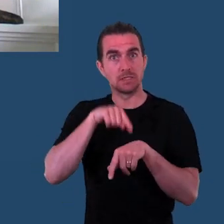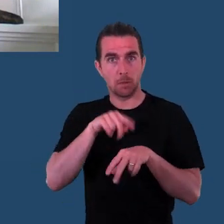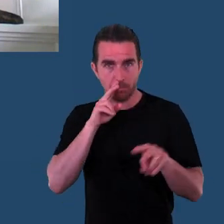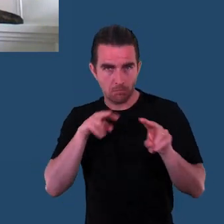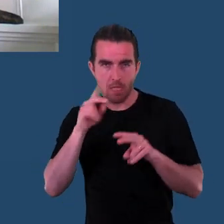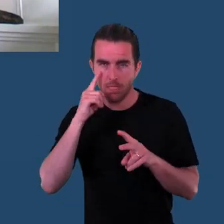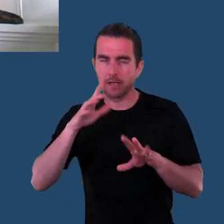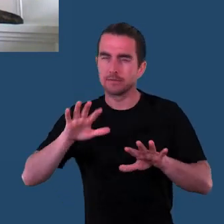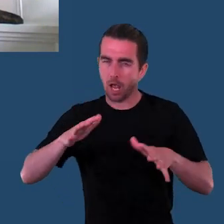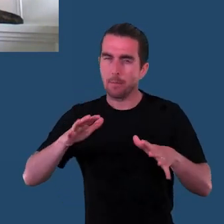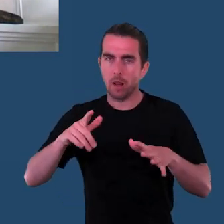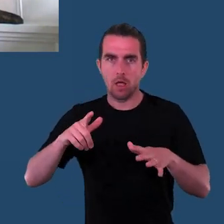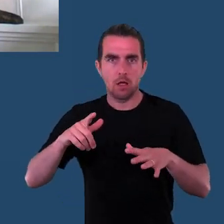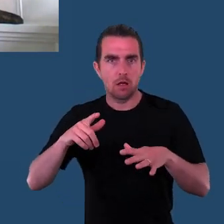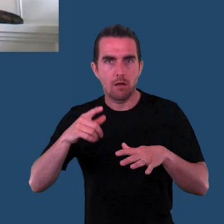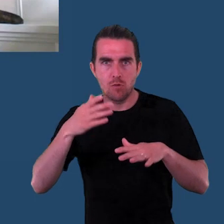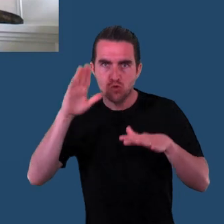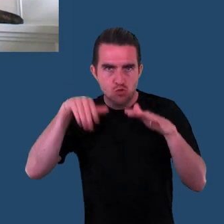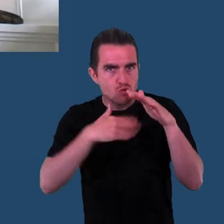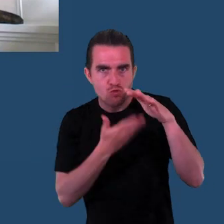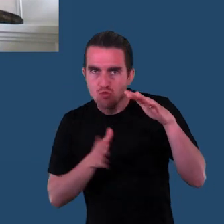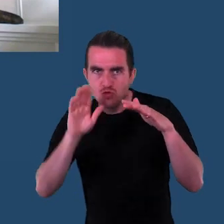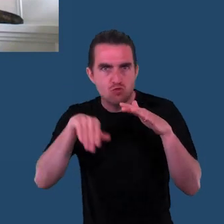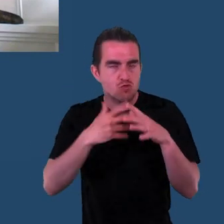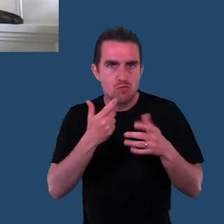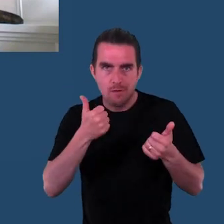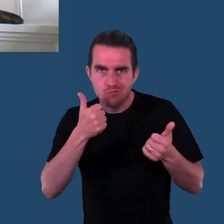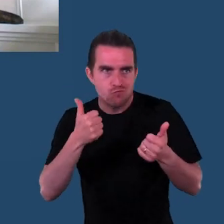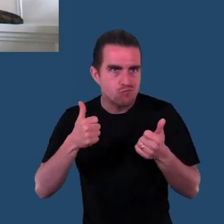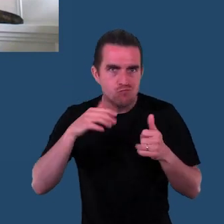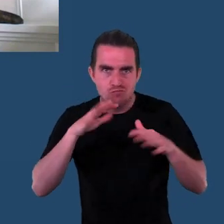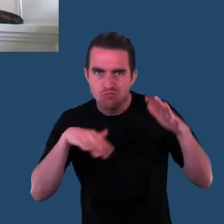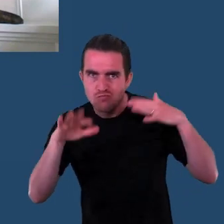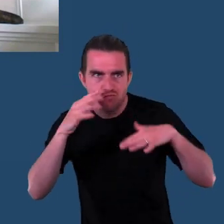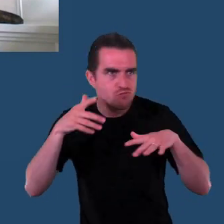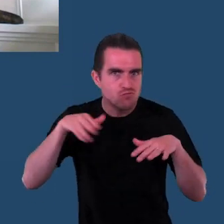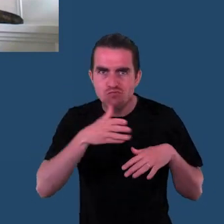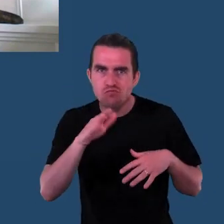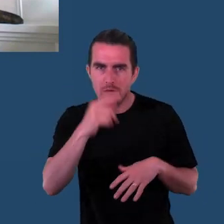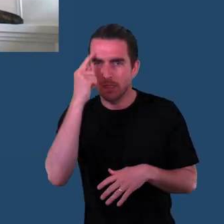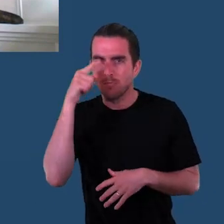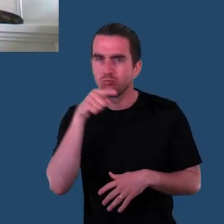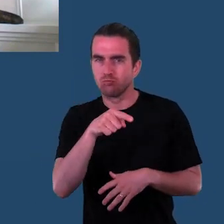you're probably going to develop similar sorts of adaptations for moving through that environment.